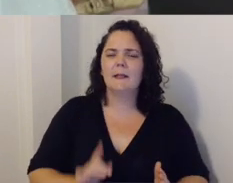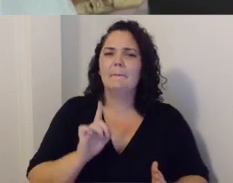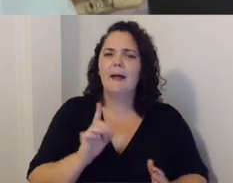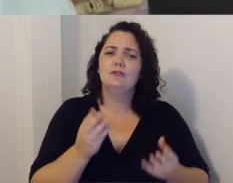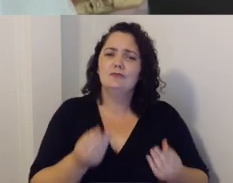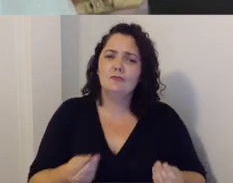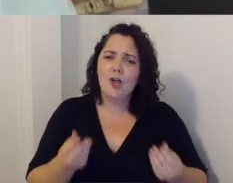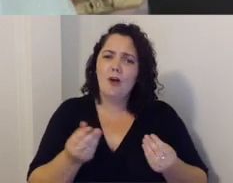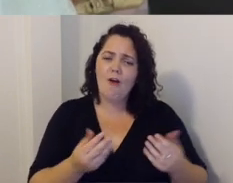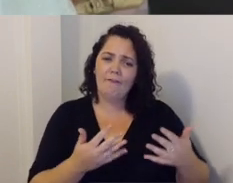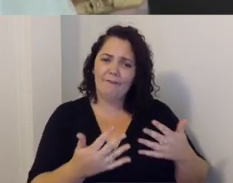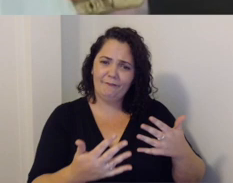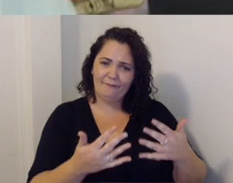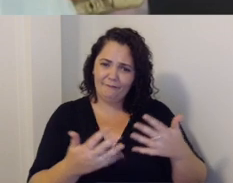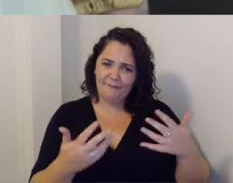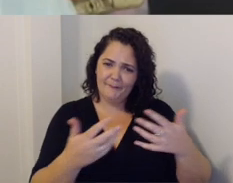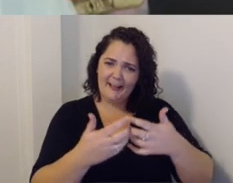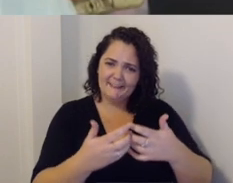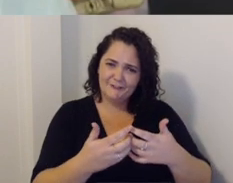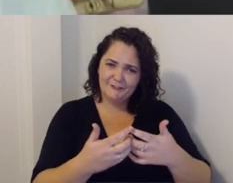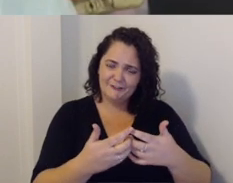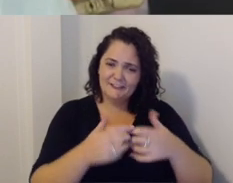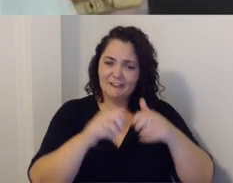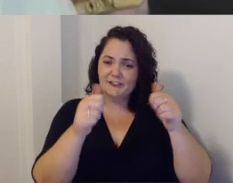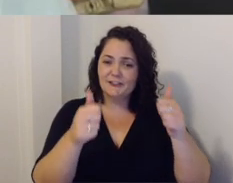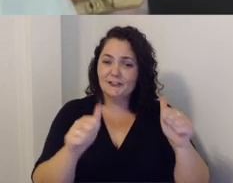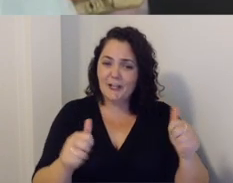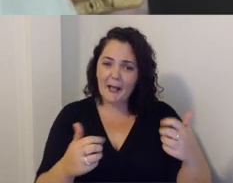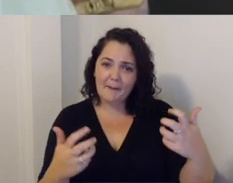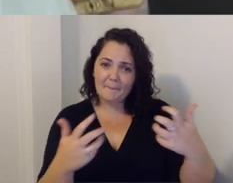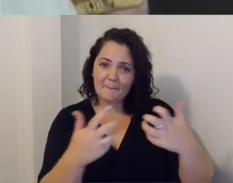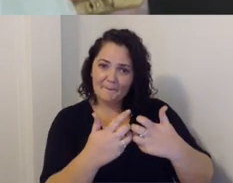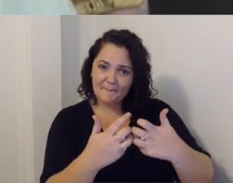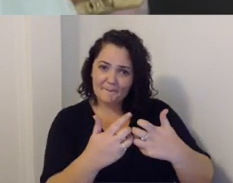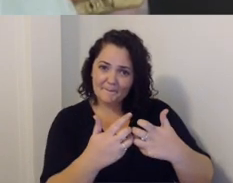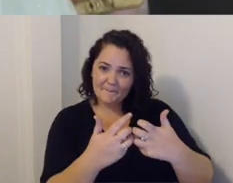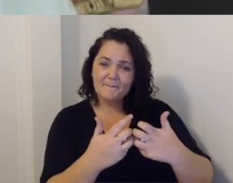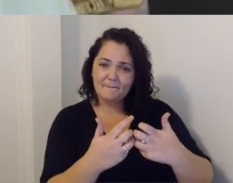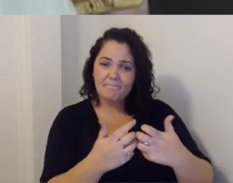soft interactions of value, soft interactions of shape rather than defining it with line